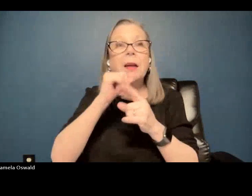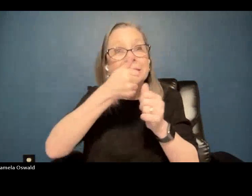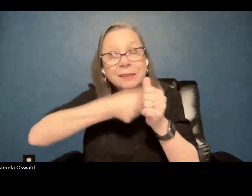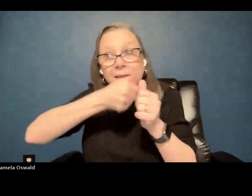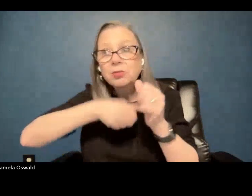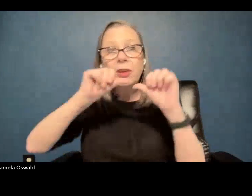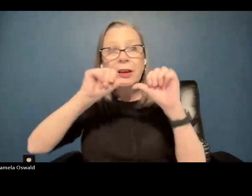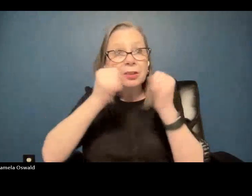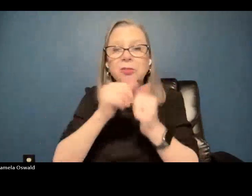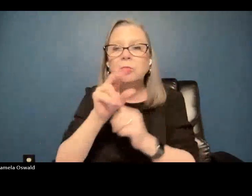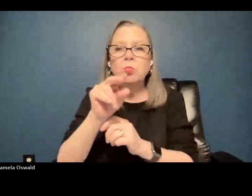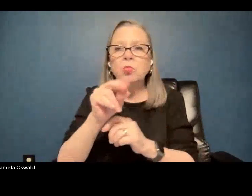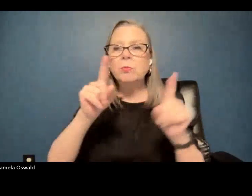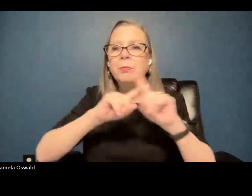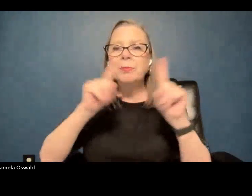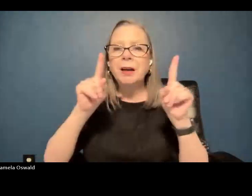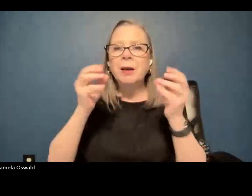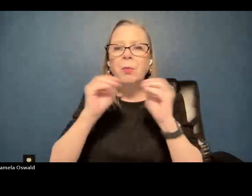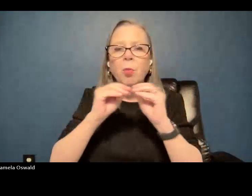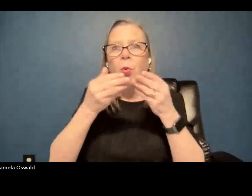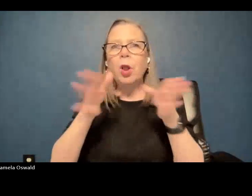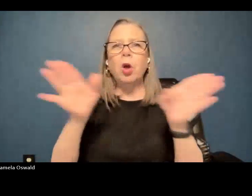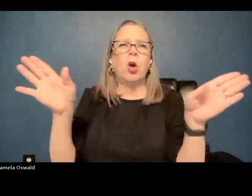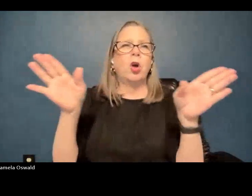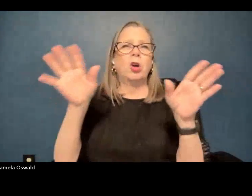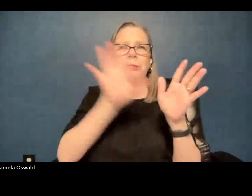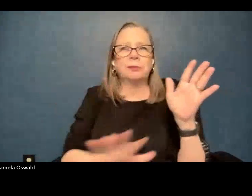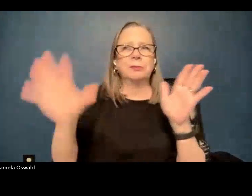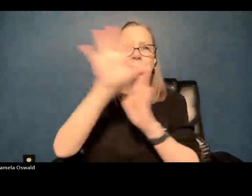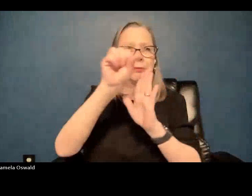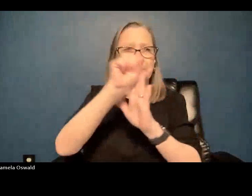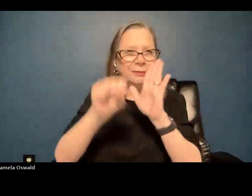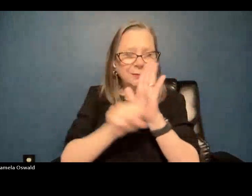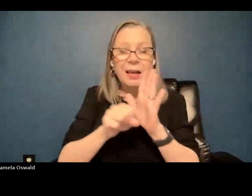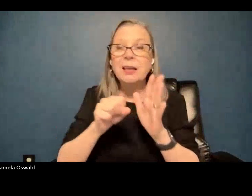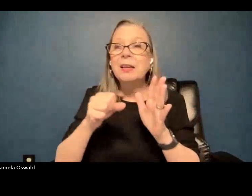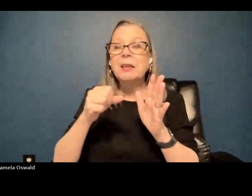a larger statewide collective initiative, which is been challenging to do given the,